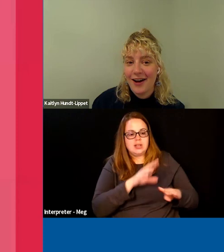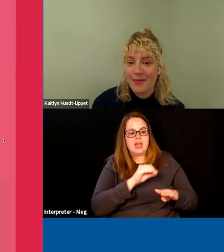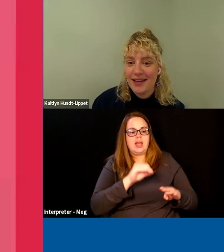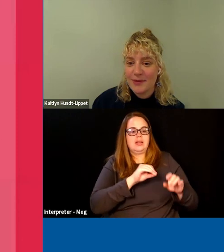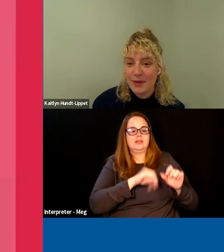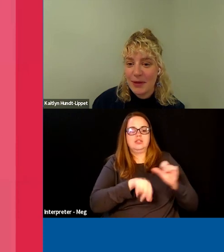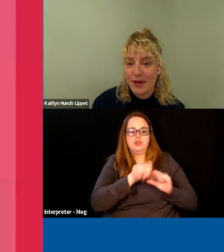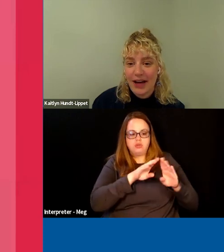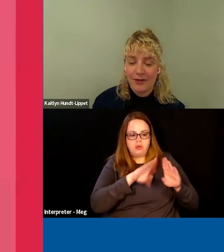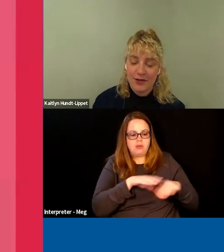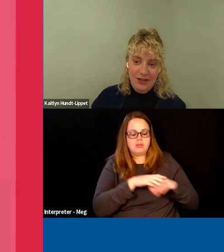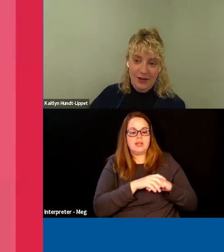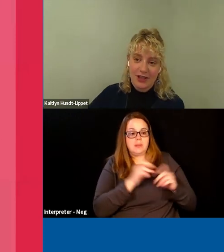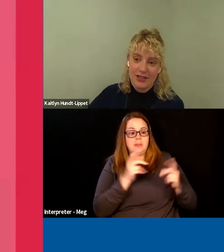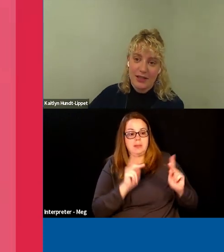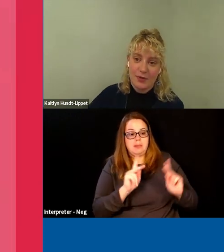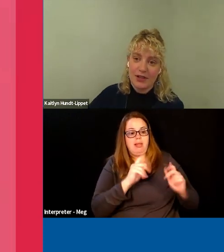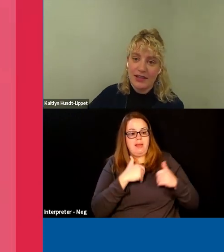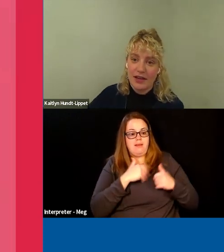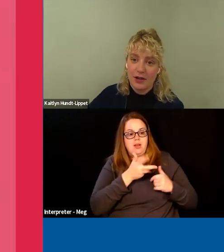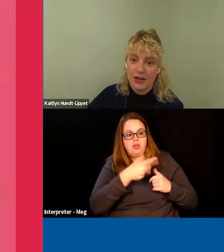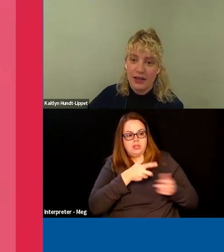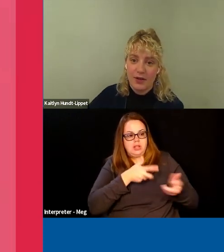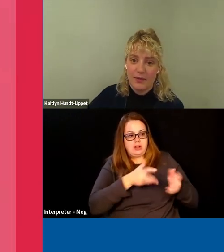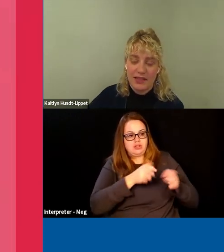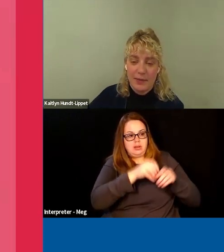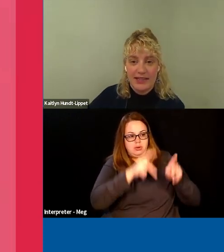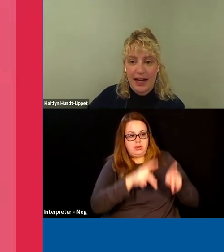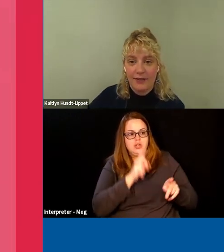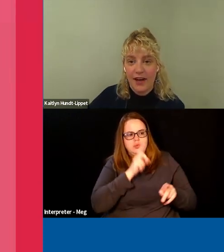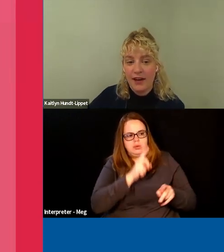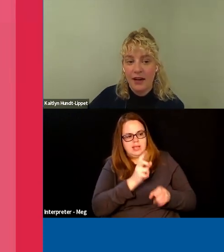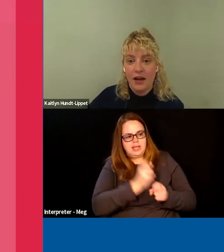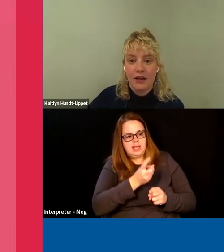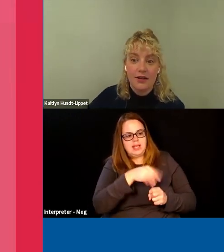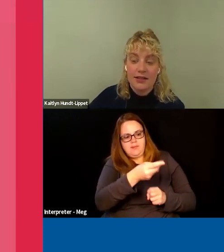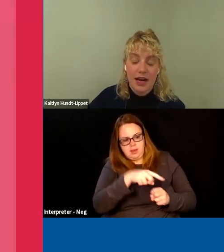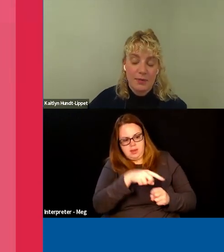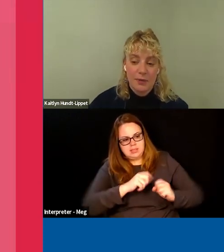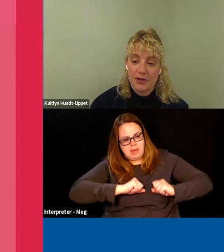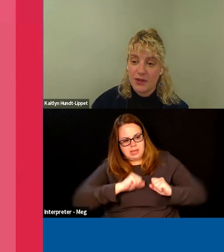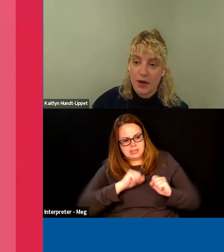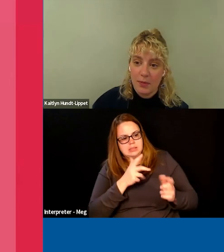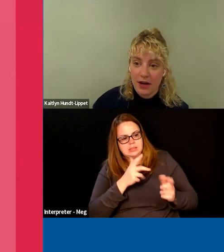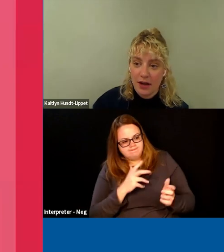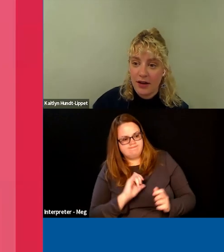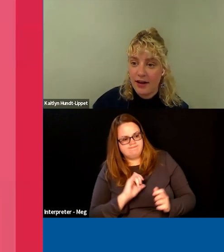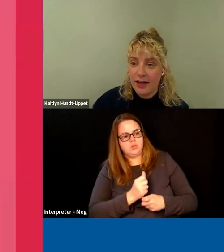is when people have those interactions in-person and you really give them the space to have that. A lot of the time, people just wanna be heard,